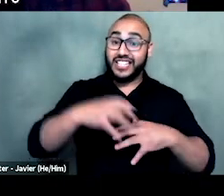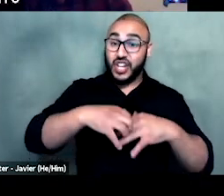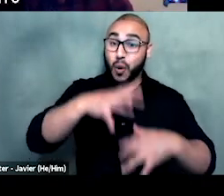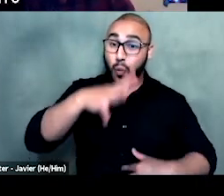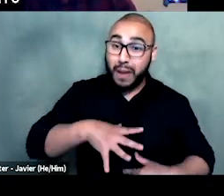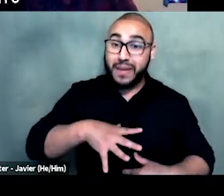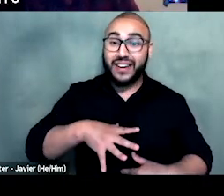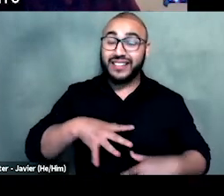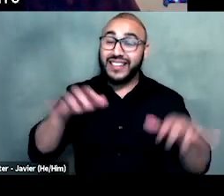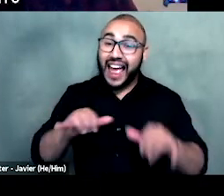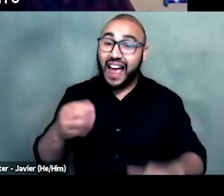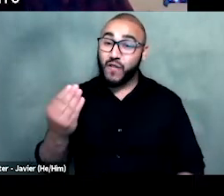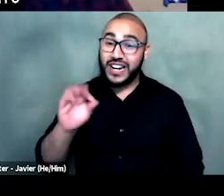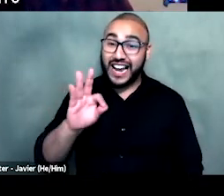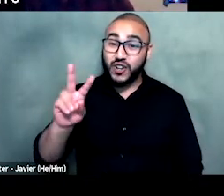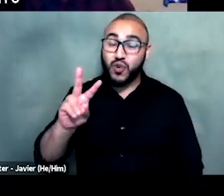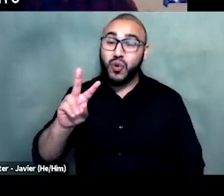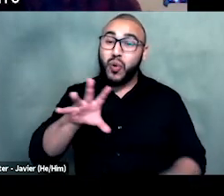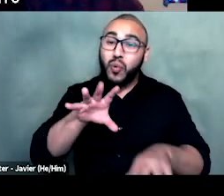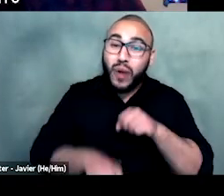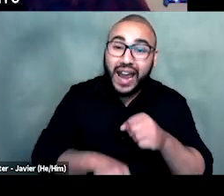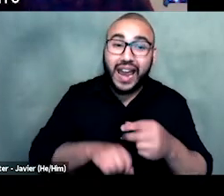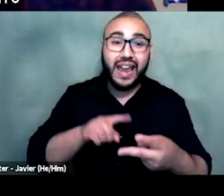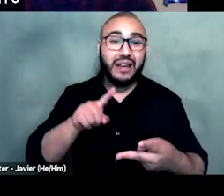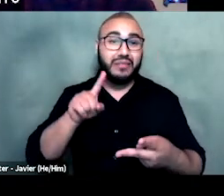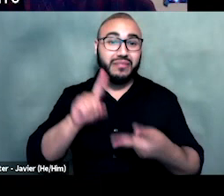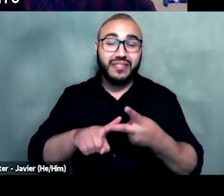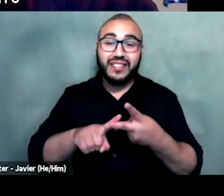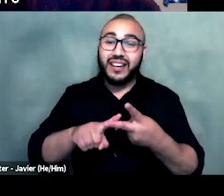commonplace starting in 1492. And that continues even today. And I'm going to